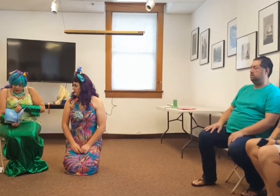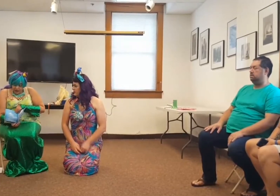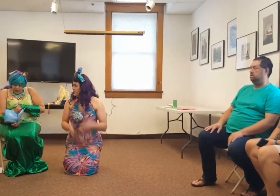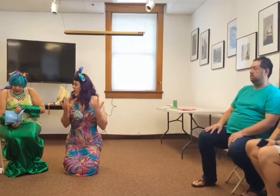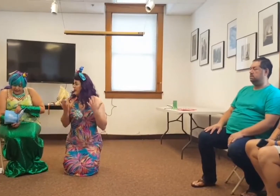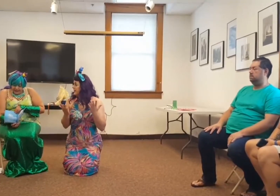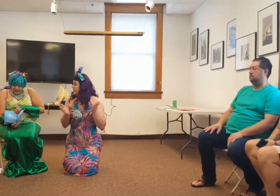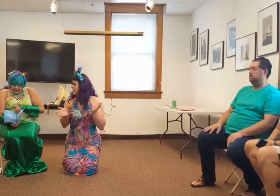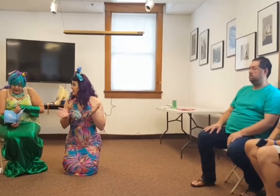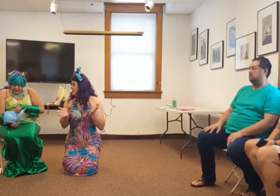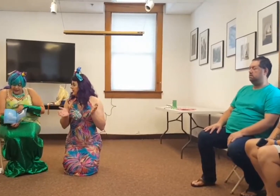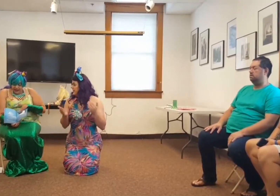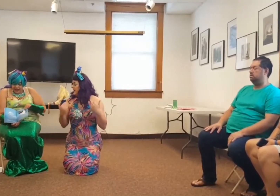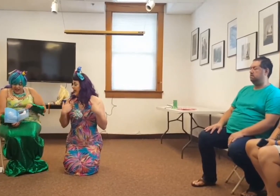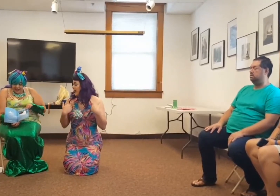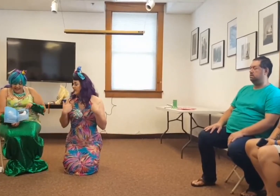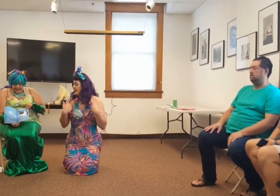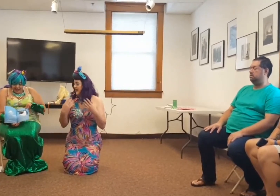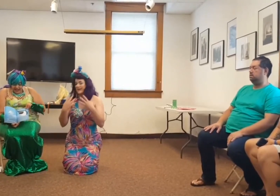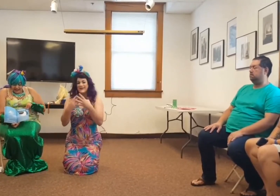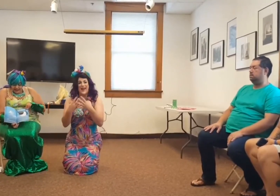Wait! Little shark has a net.